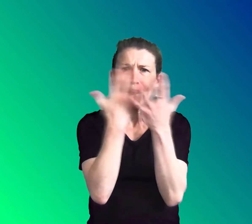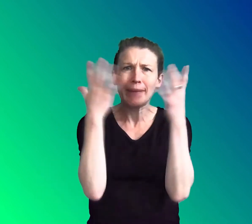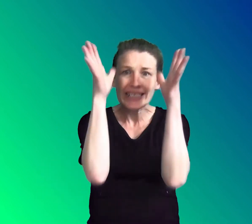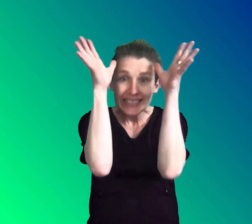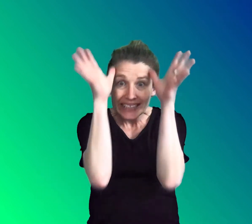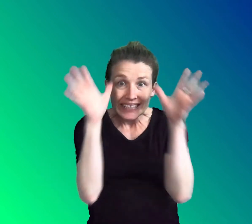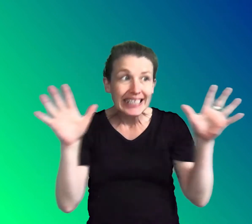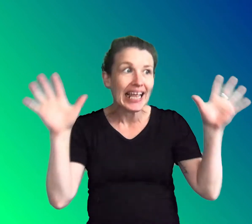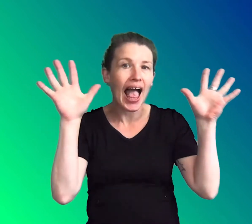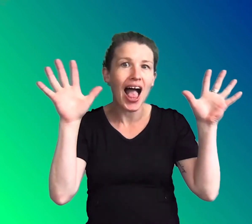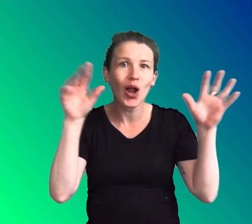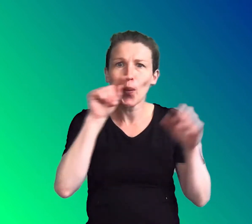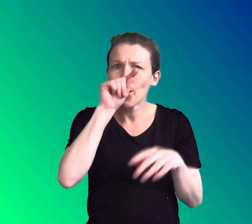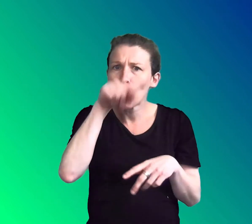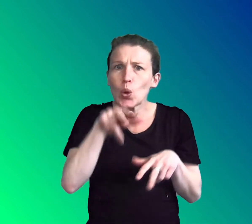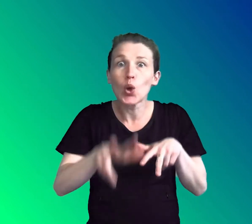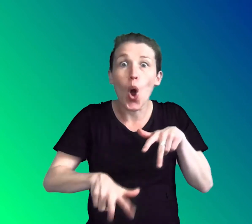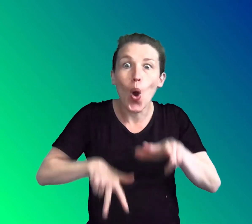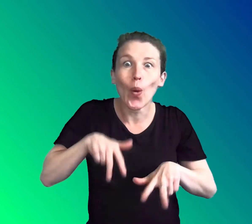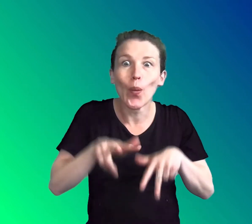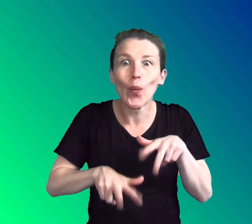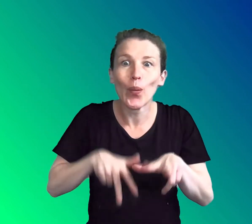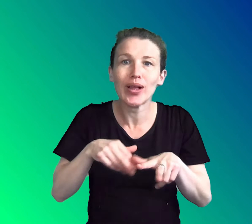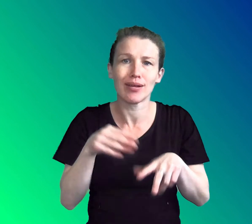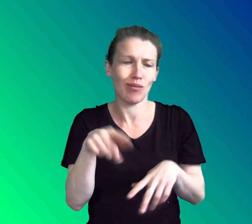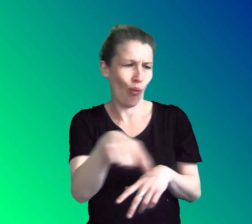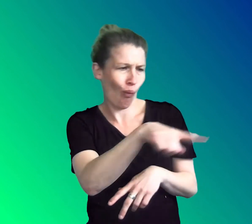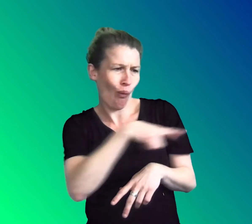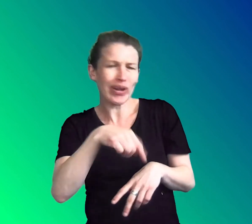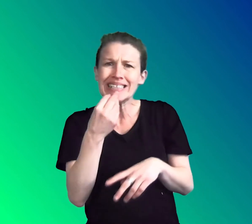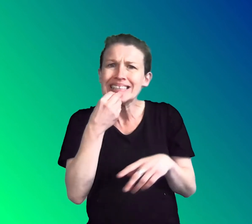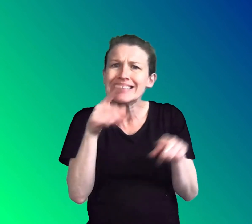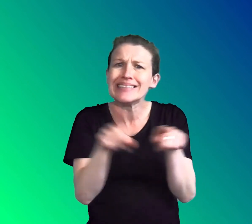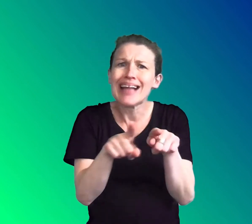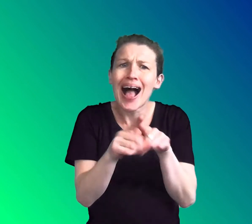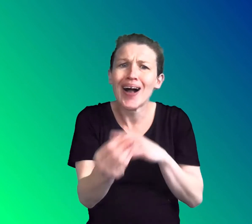In the Murchison Mountains, there are many deer and Pukeko,